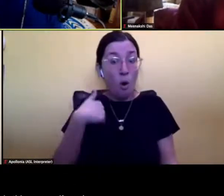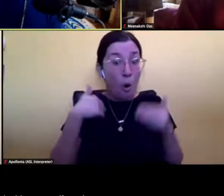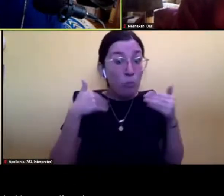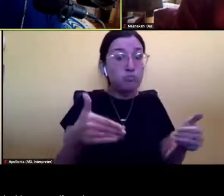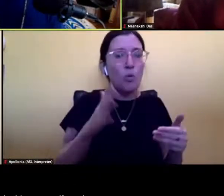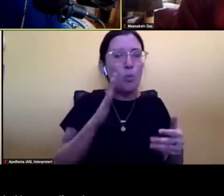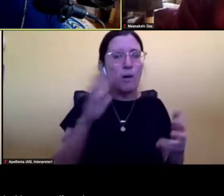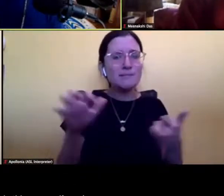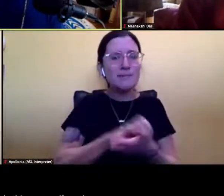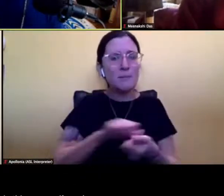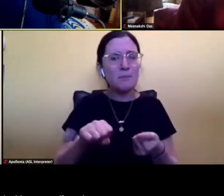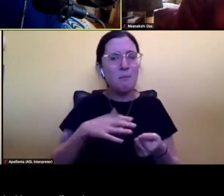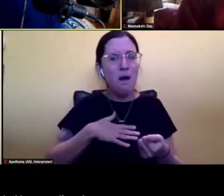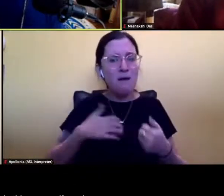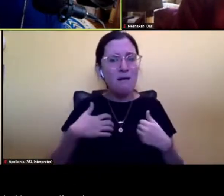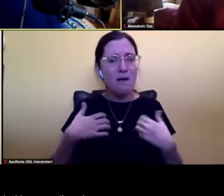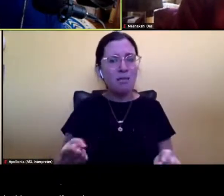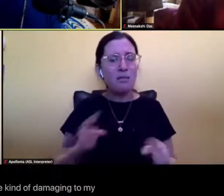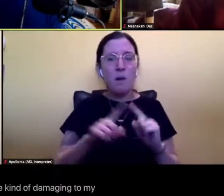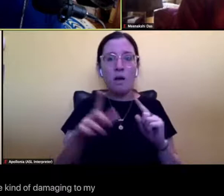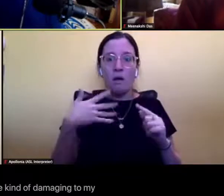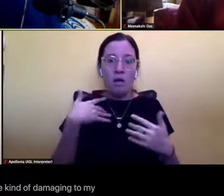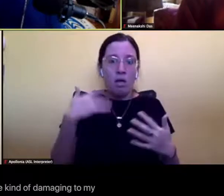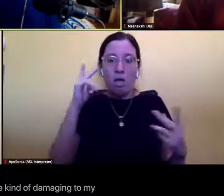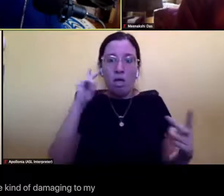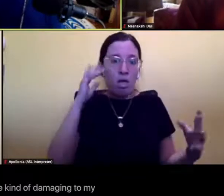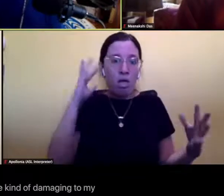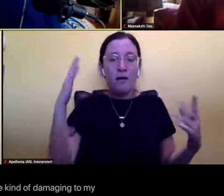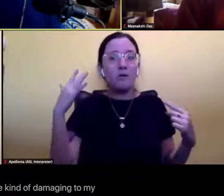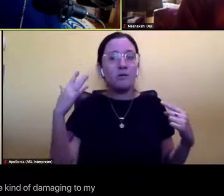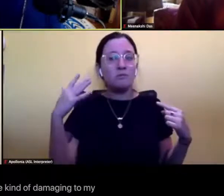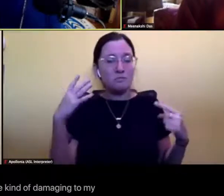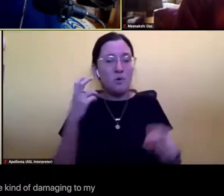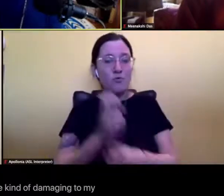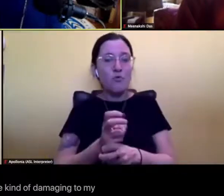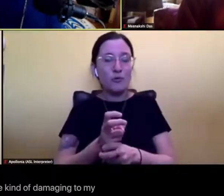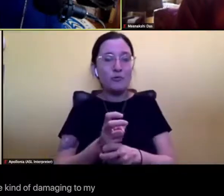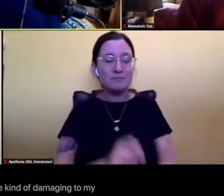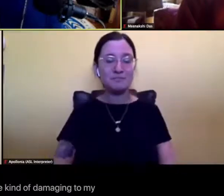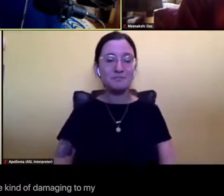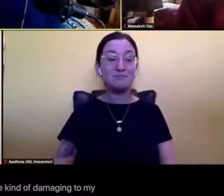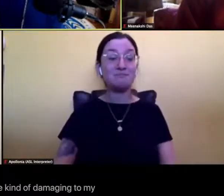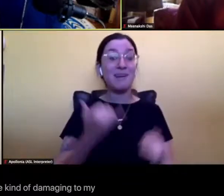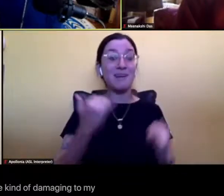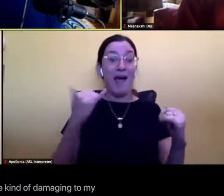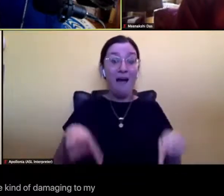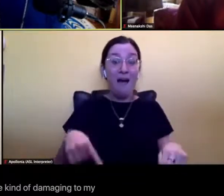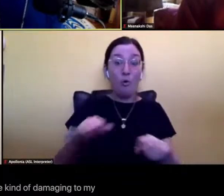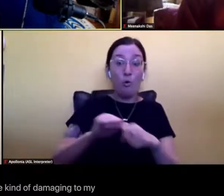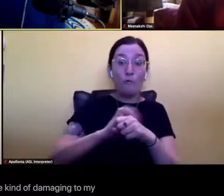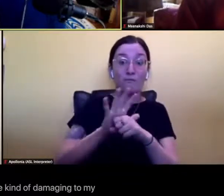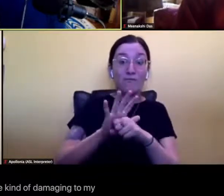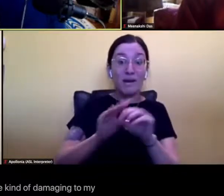And so the pandemic in some ways has been helpful as bad as that sounds just the fact